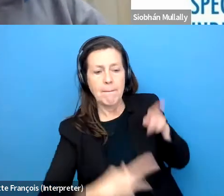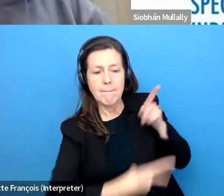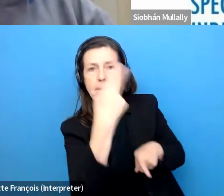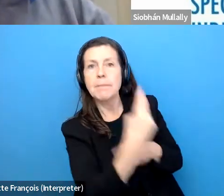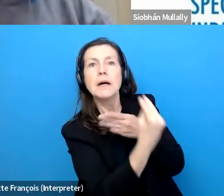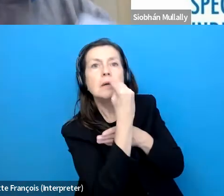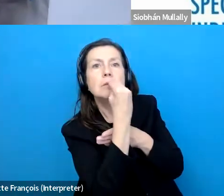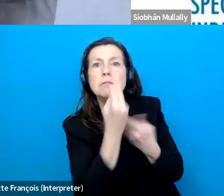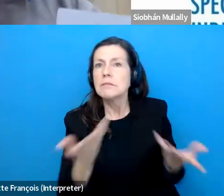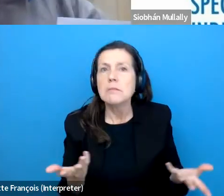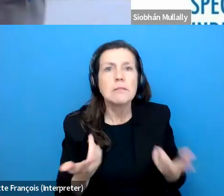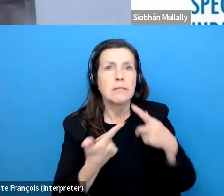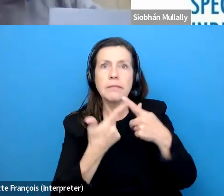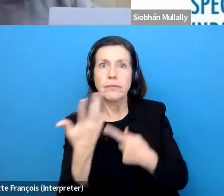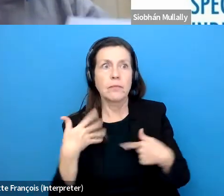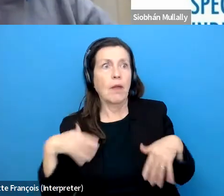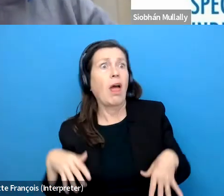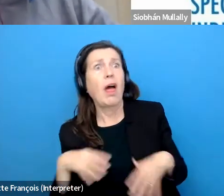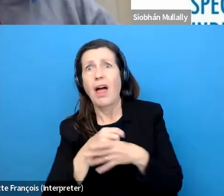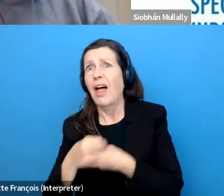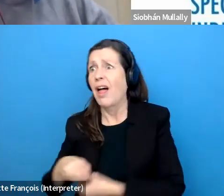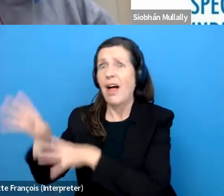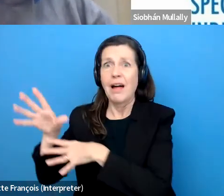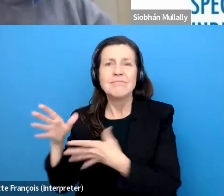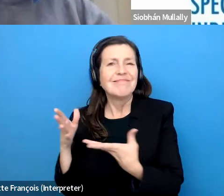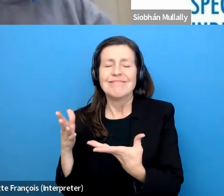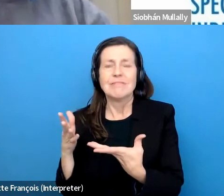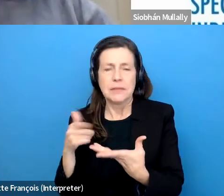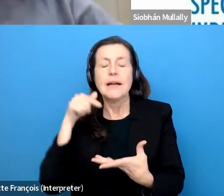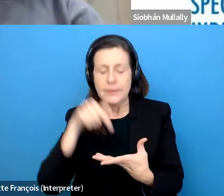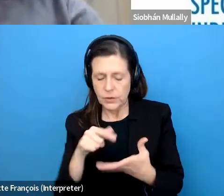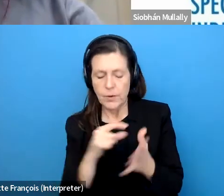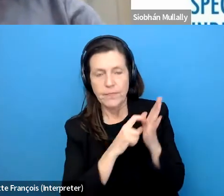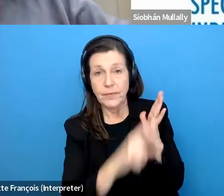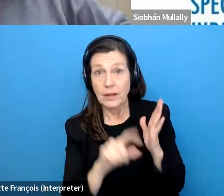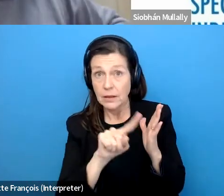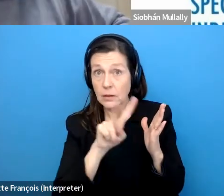that legal capacity is recognized in line with article 12 of the CRPD.